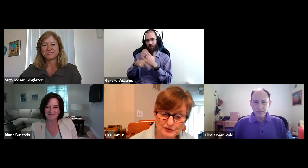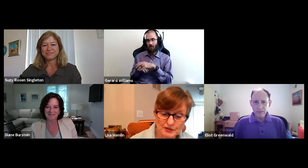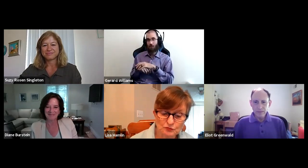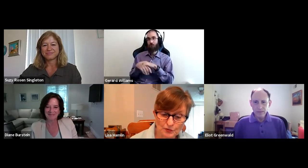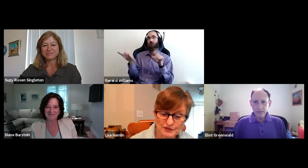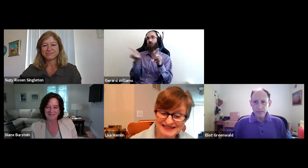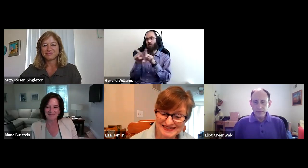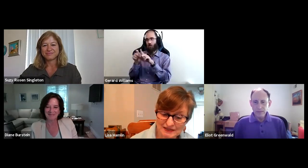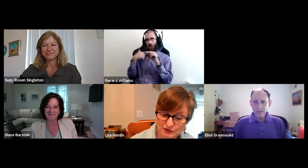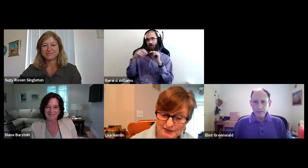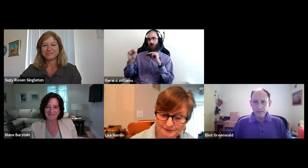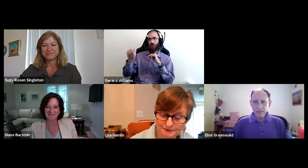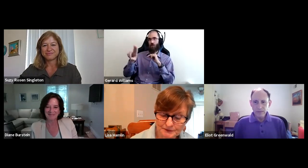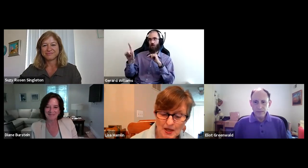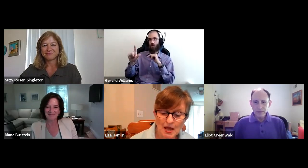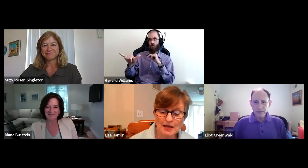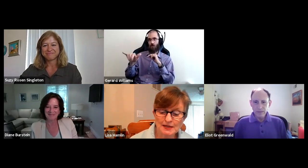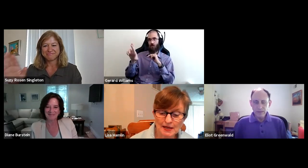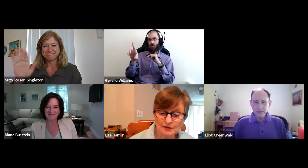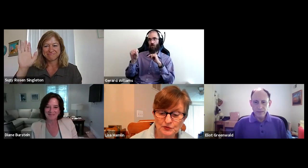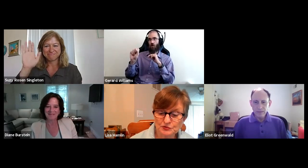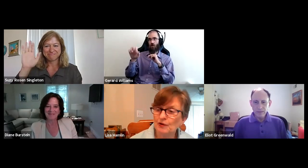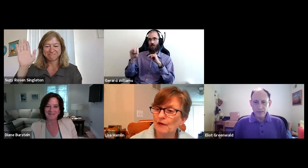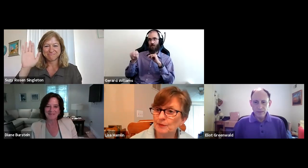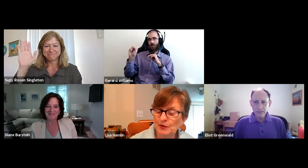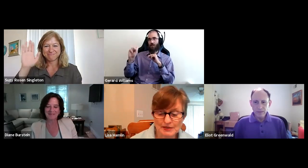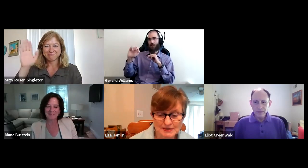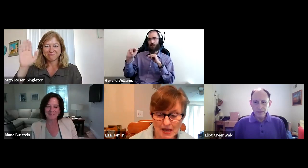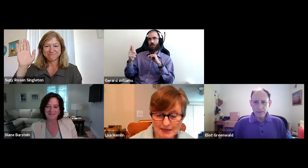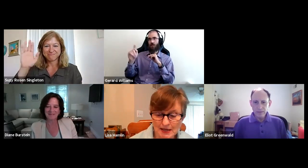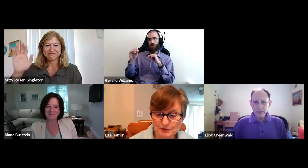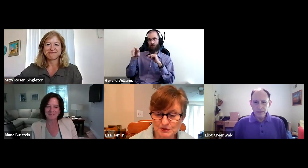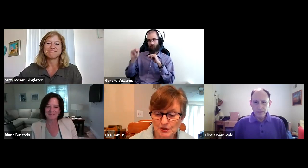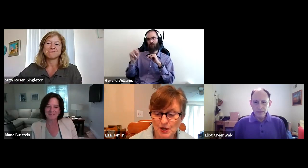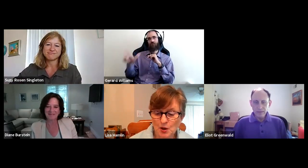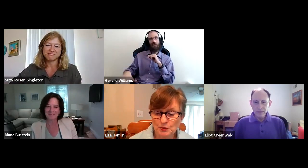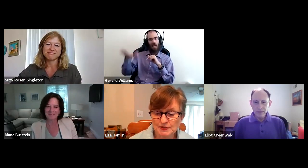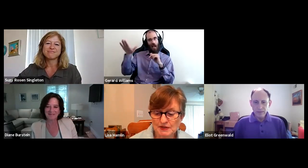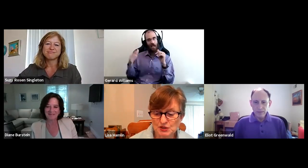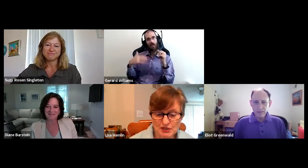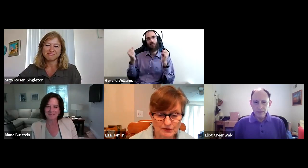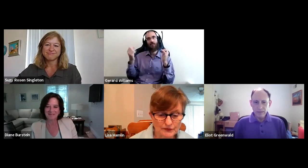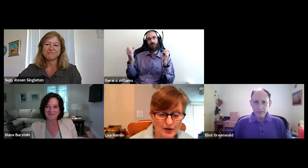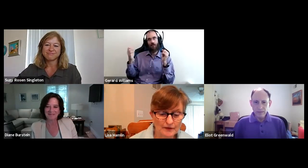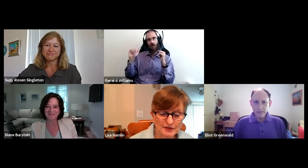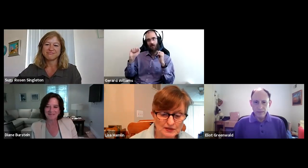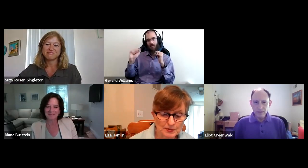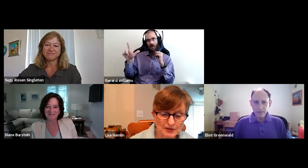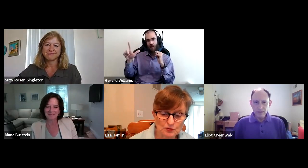Suzy Rosen Singleton, a native user of American Sign Language, is the Chief of the Disability